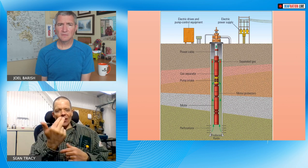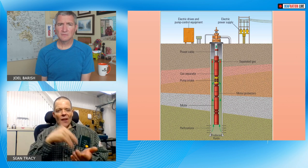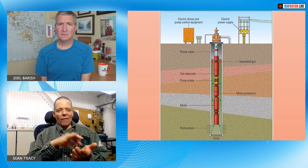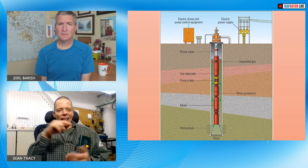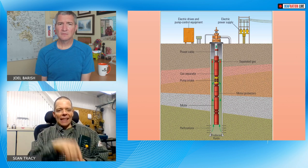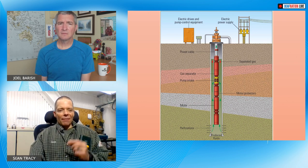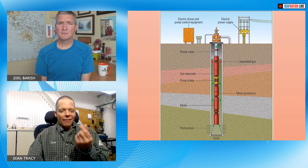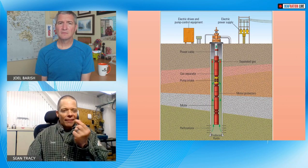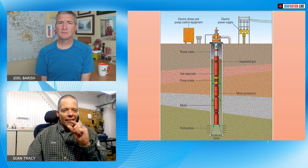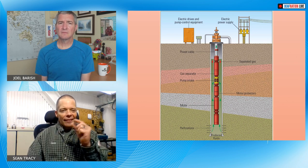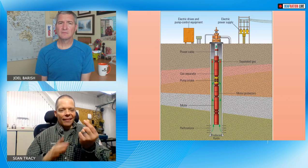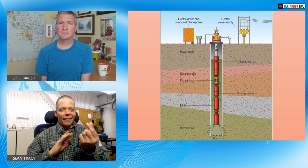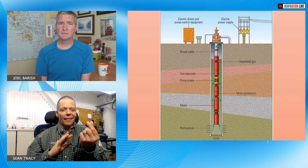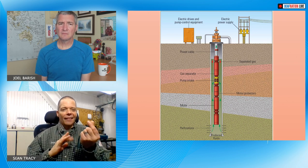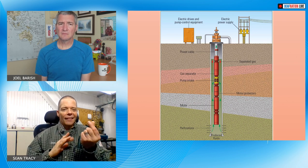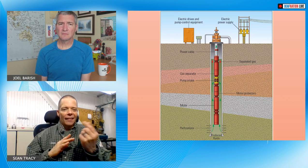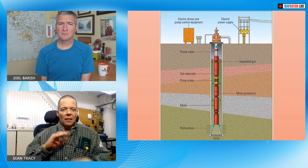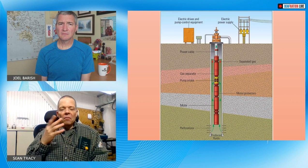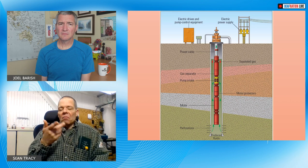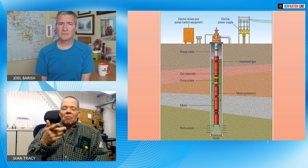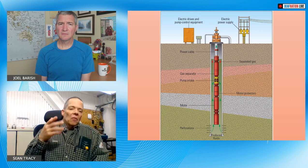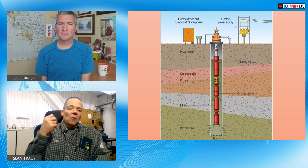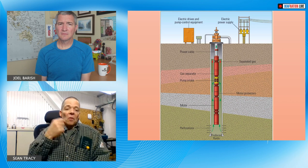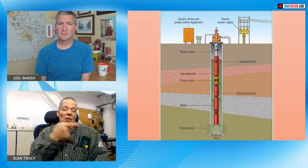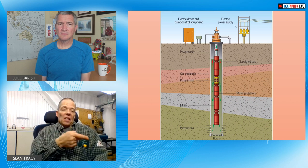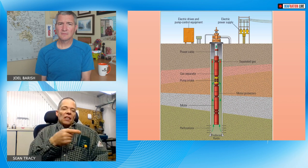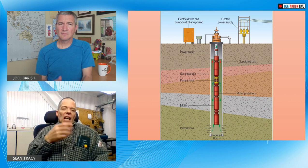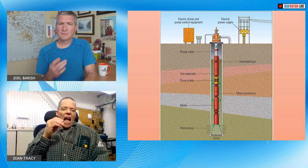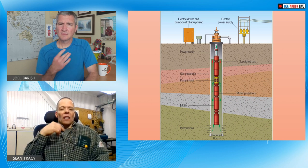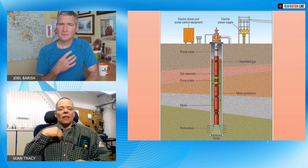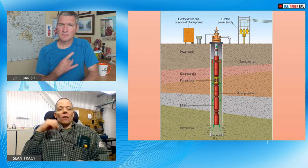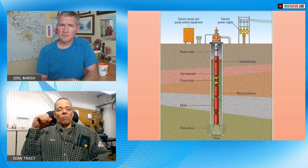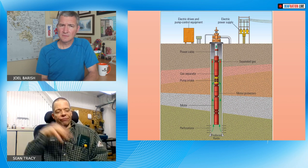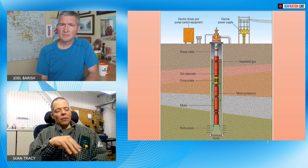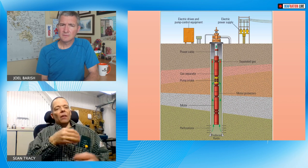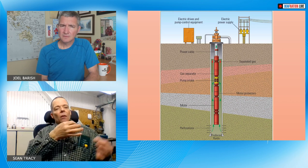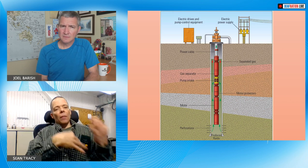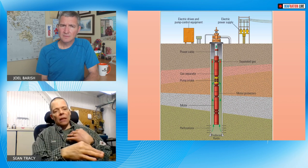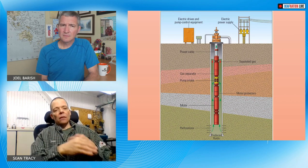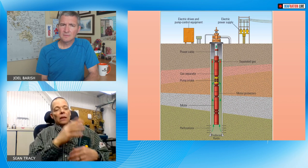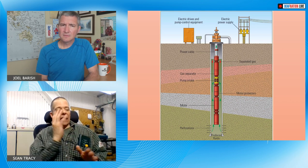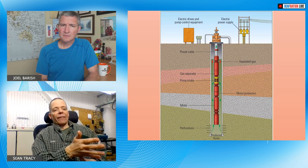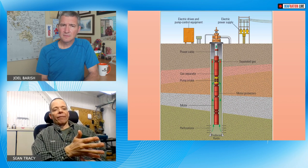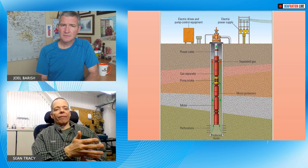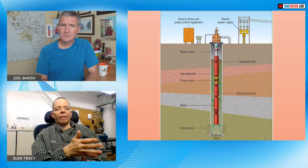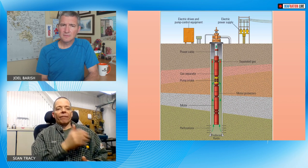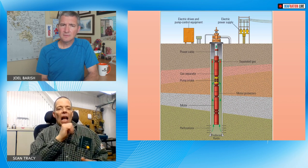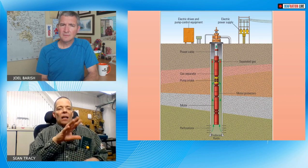You can get a rock from 13,000 feet deep. So the pump does replace the water and we leave it like that.